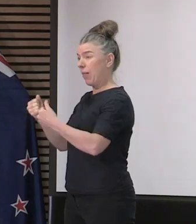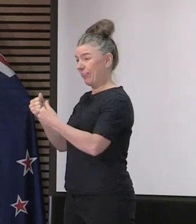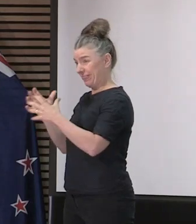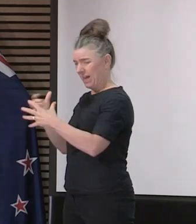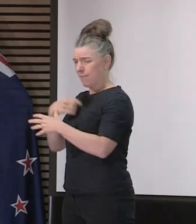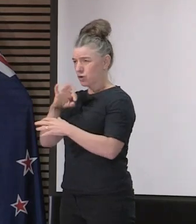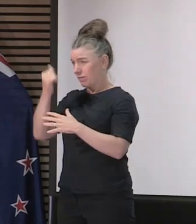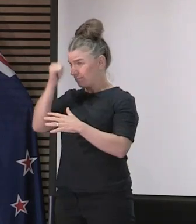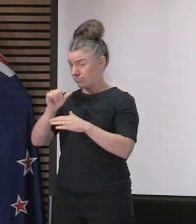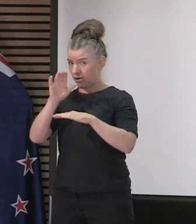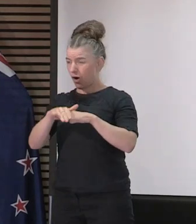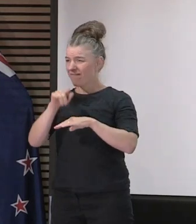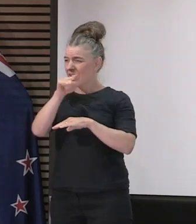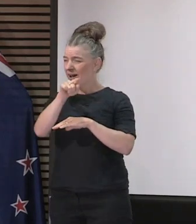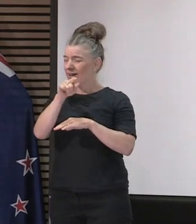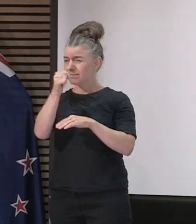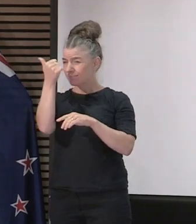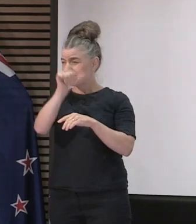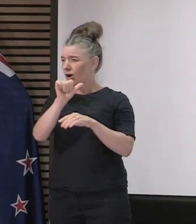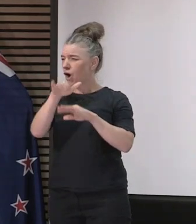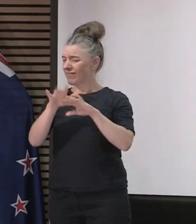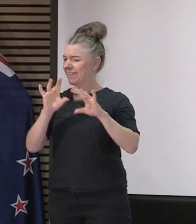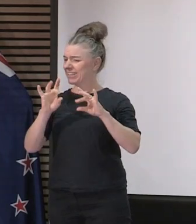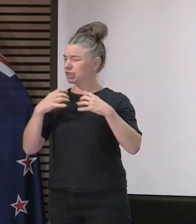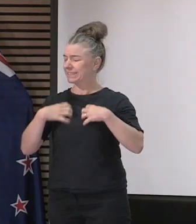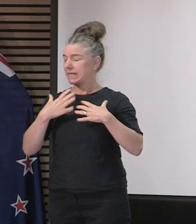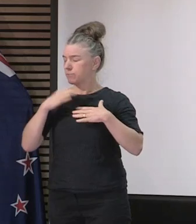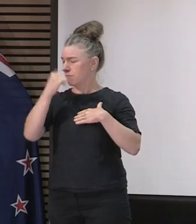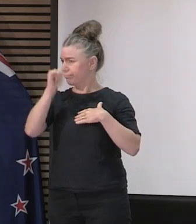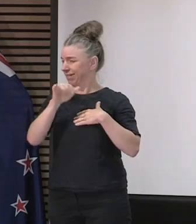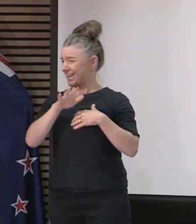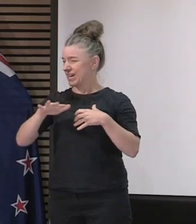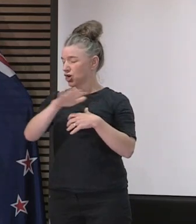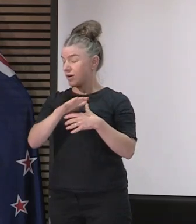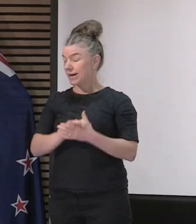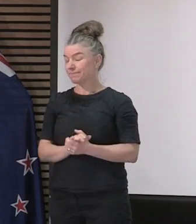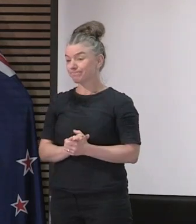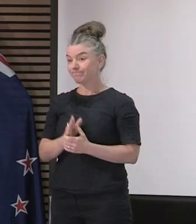base their advice on. My expertise is public health I would not second-guess the